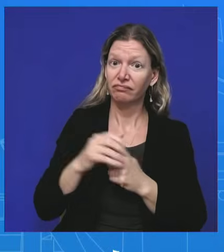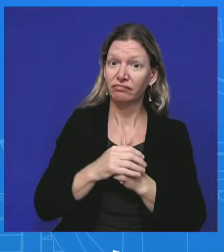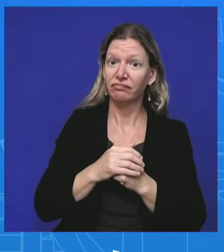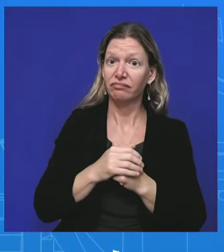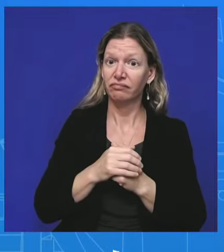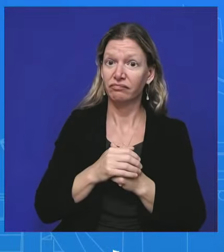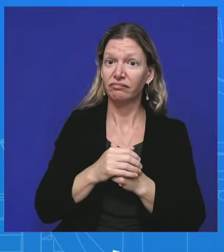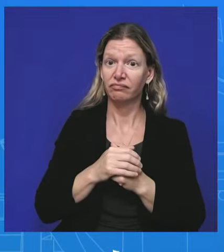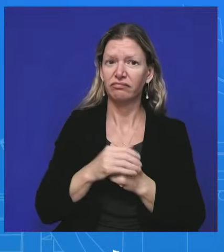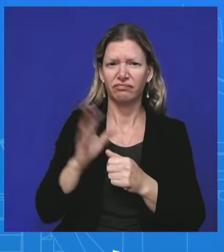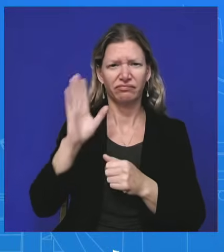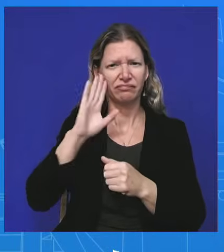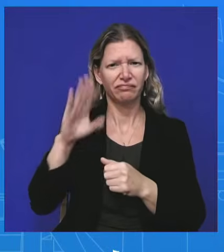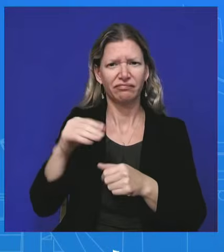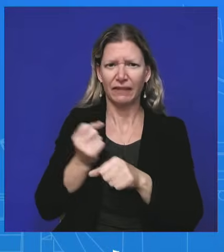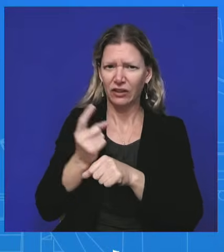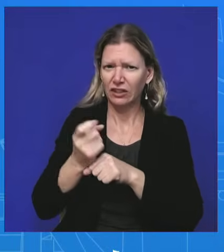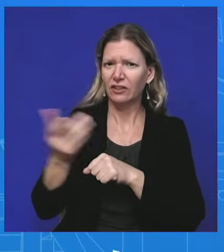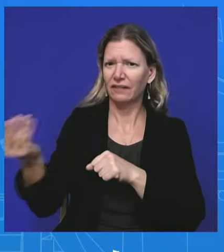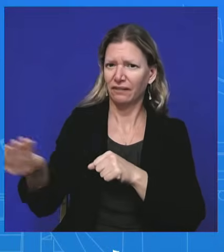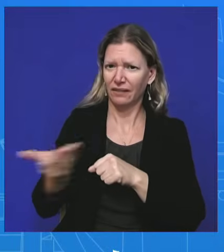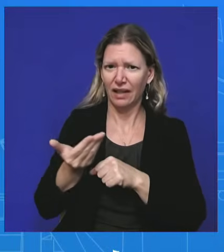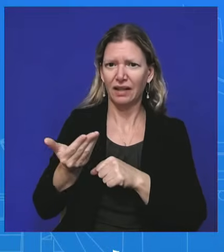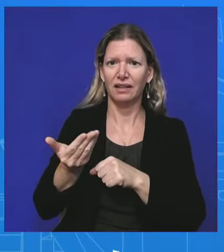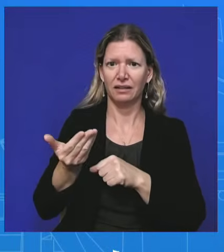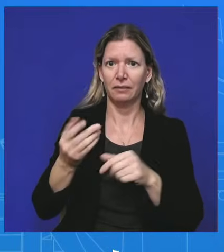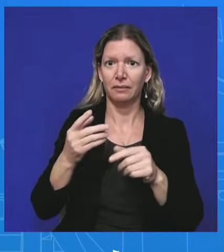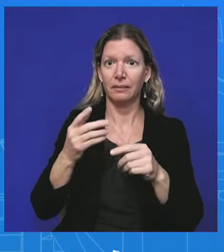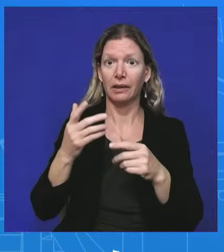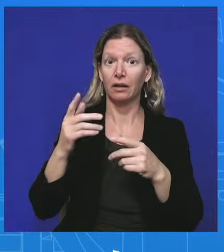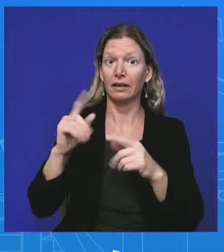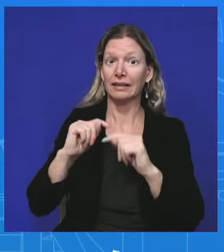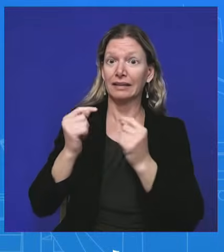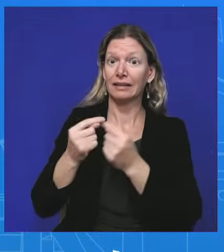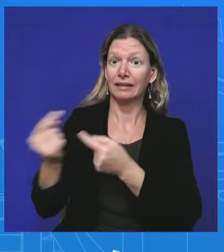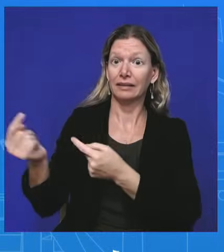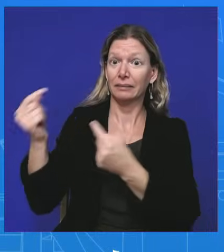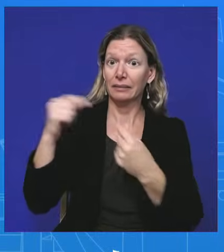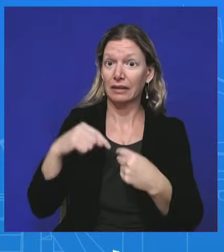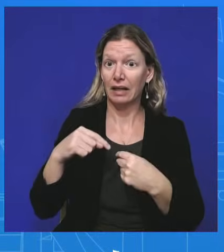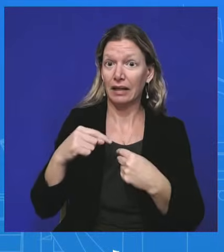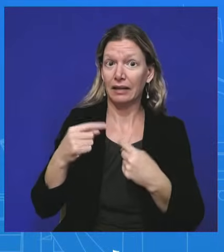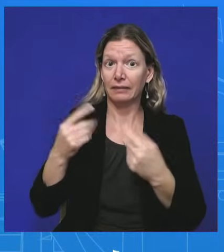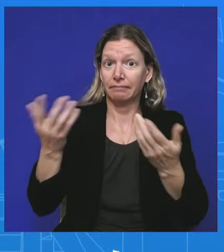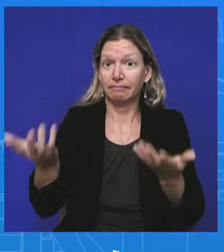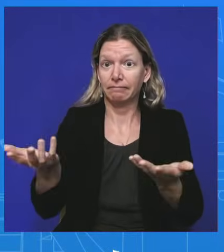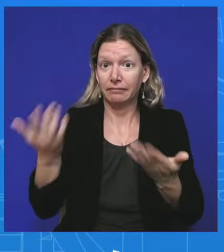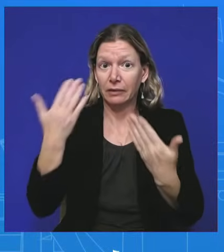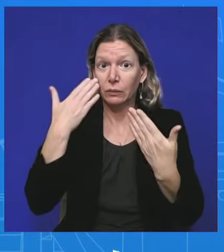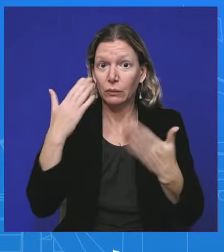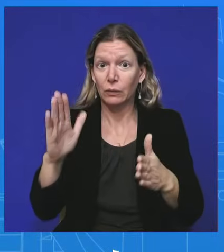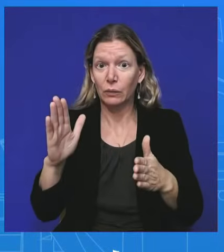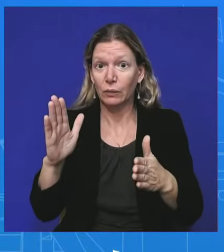or how that looks. But the team is always invited. All -- everyone on the team is invited. I just don't have anything beyond that. The Press: So, can you confirm --